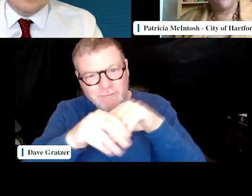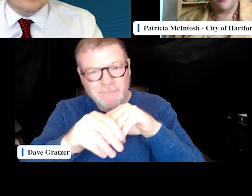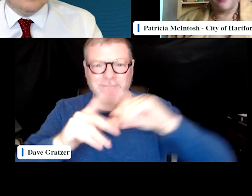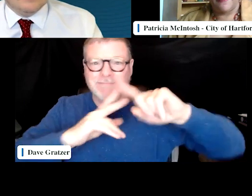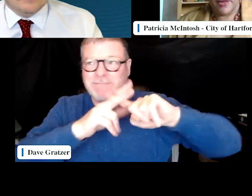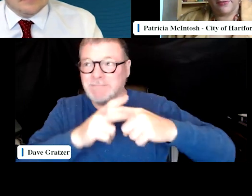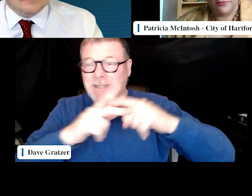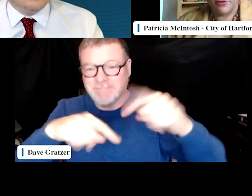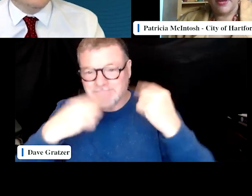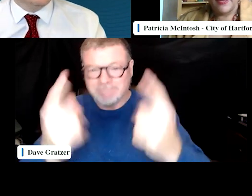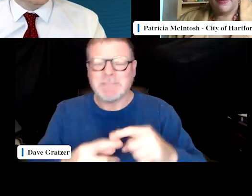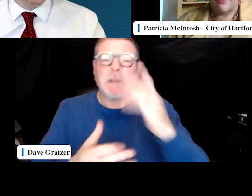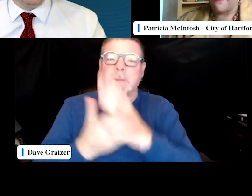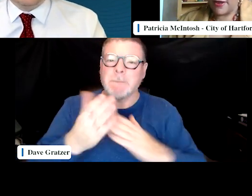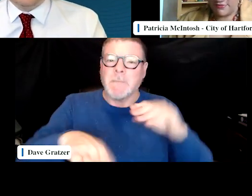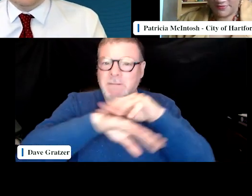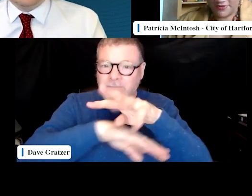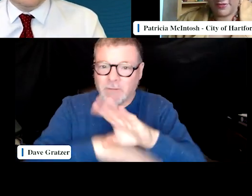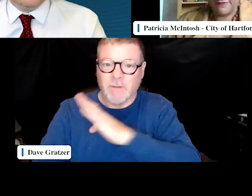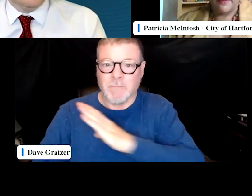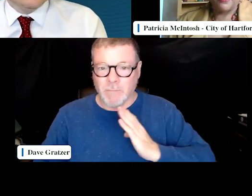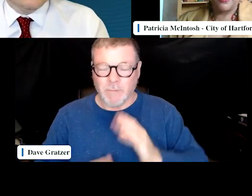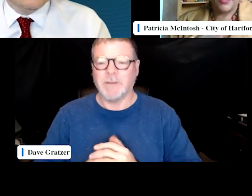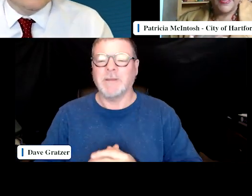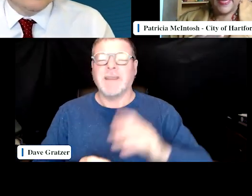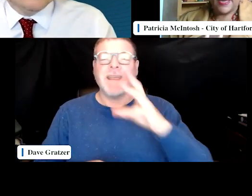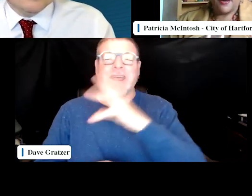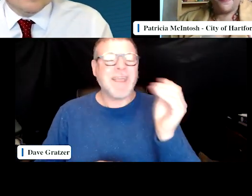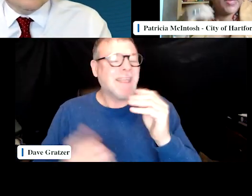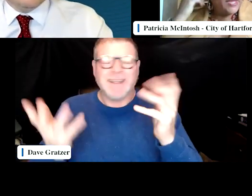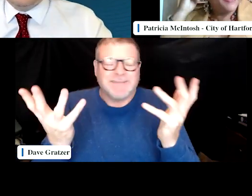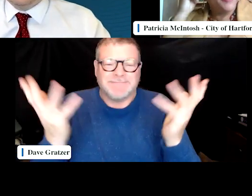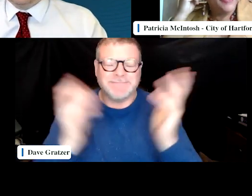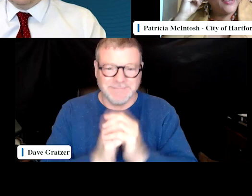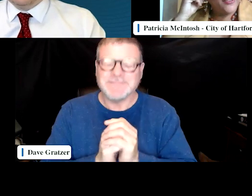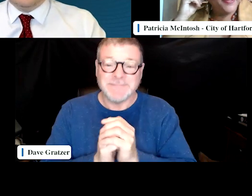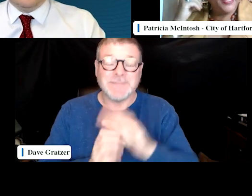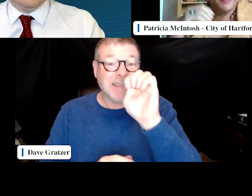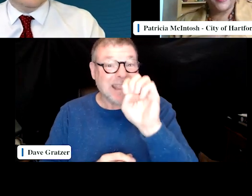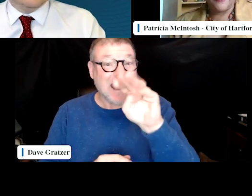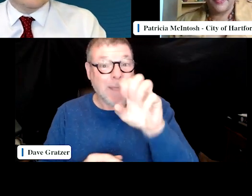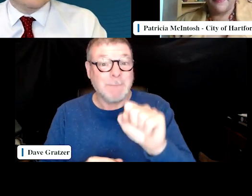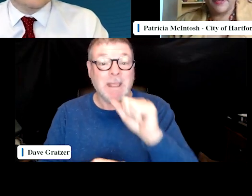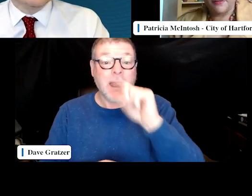They were a part of the advisory board, Fire was part of the advisory board, EMS was not, just because EMS is differently funded